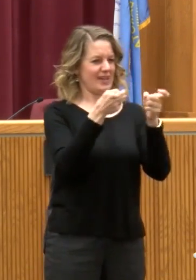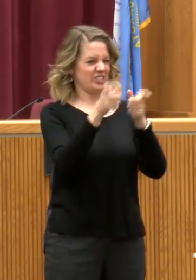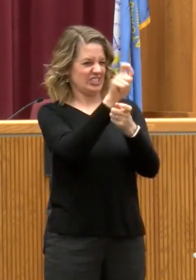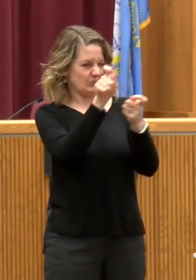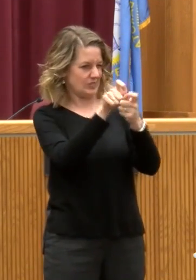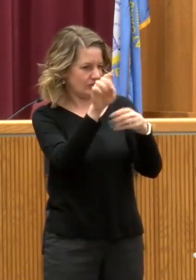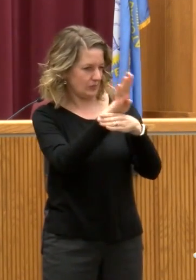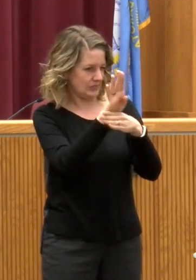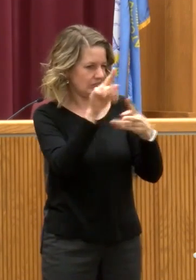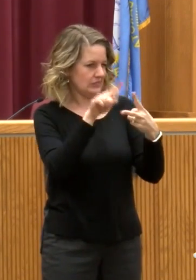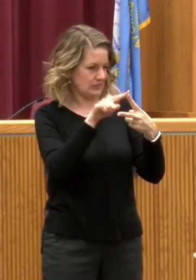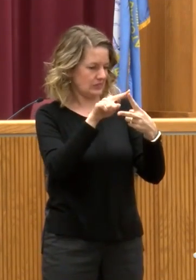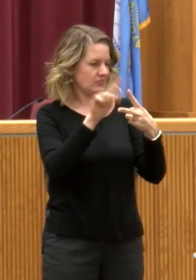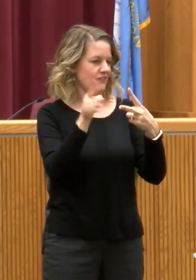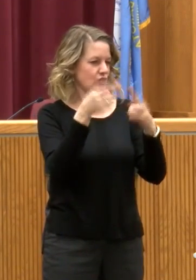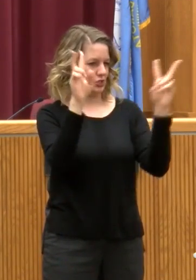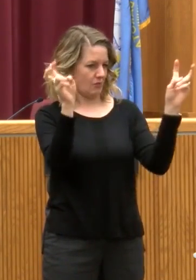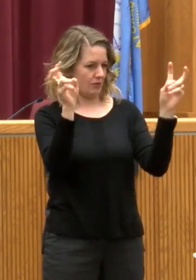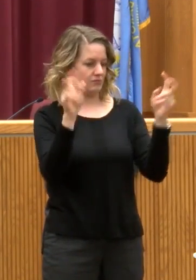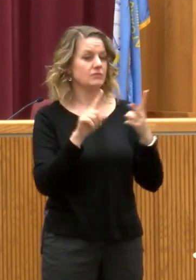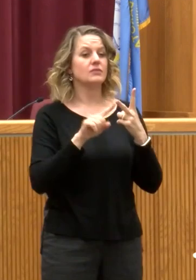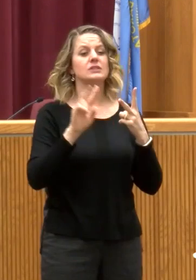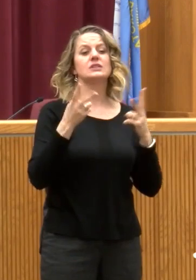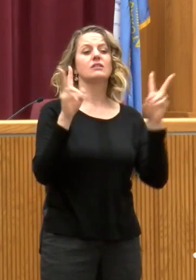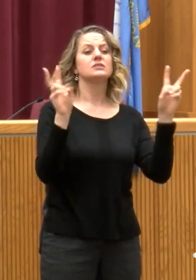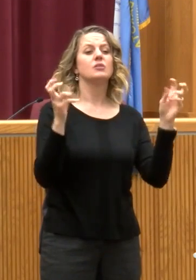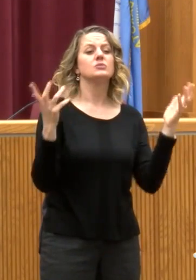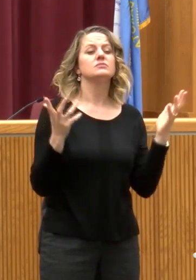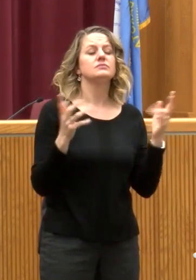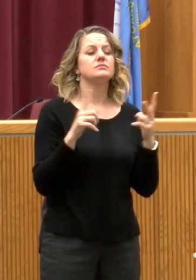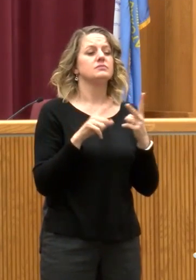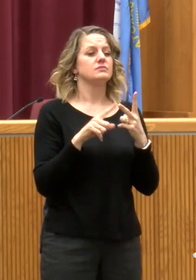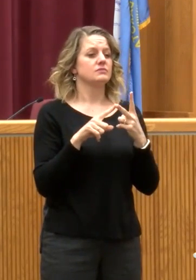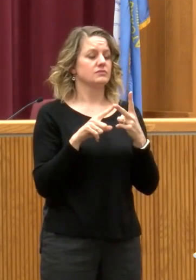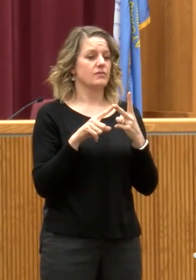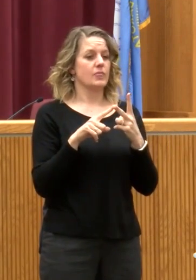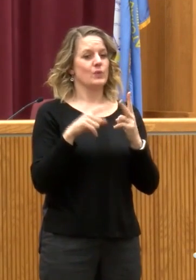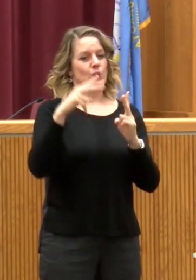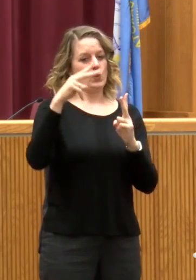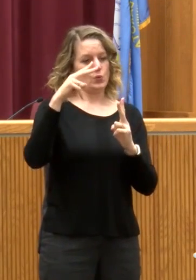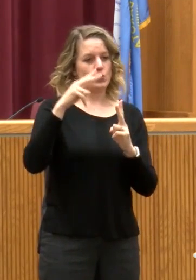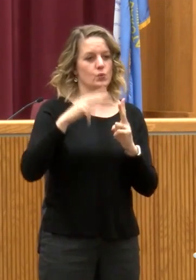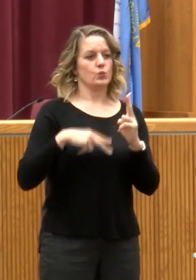AND REGULATING CERTAIN BUSINESSES. THE SECOND THING WILL BE THE FIRST READING OF THE FIRST ORDINANCE REVISION," MAYOR